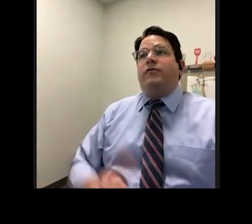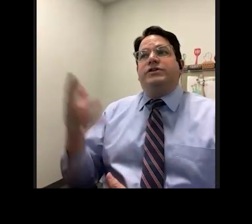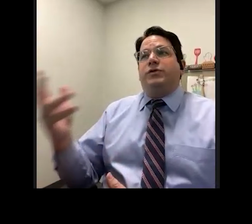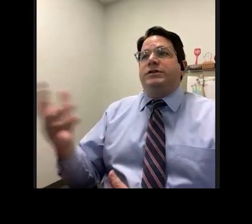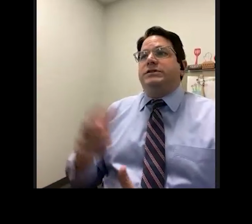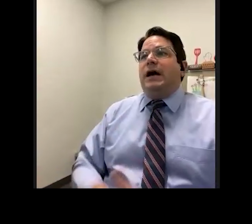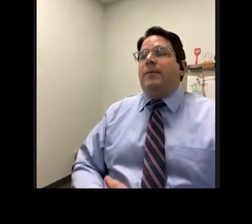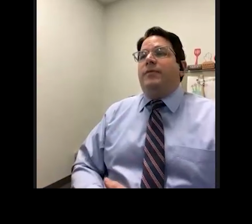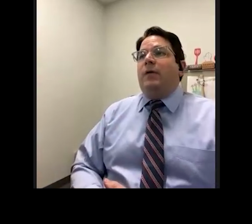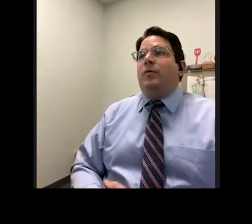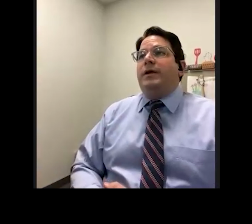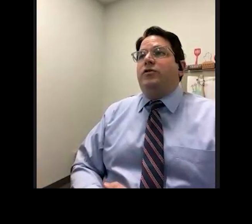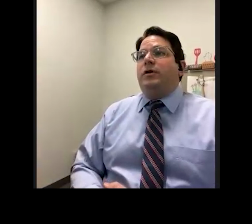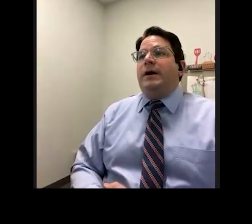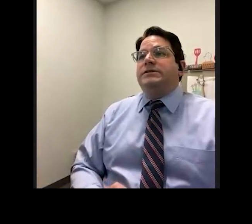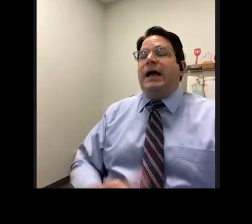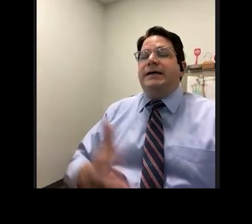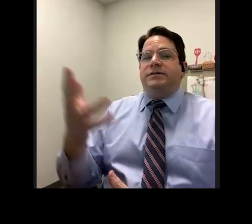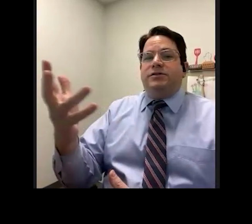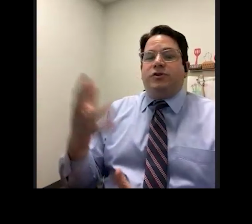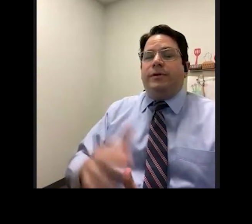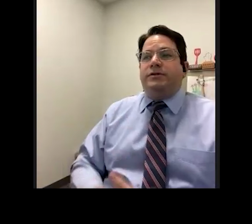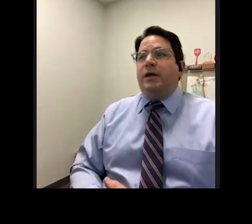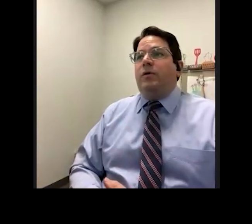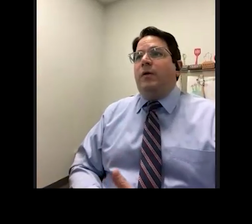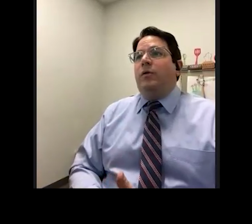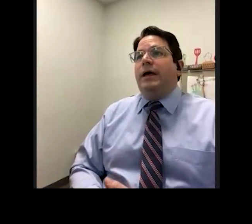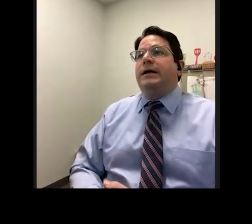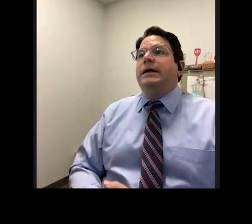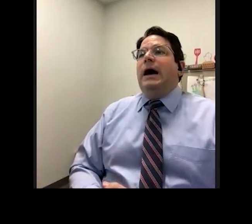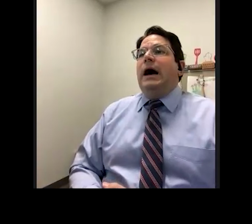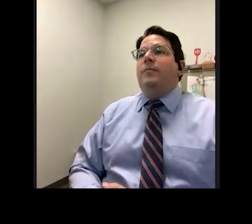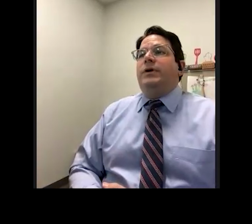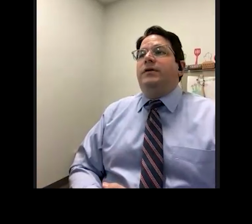Some other resources that will be included in my slides and distributed to anyone that would like.